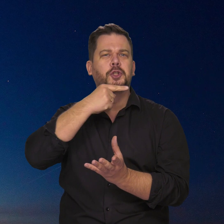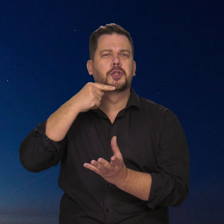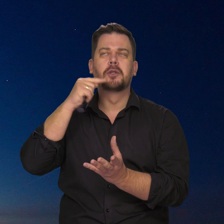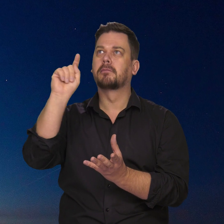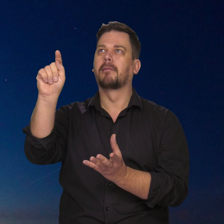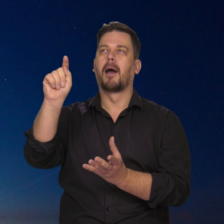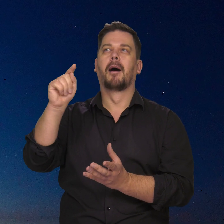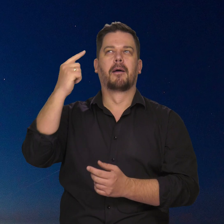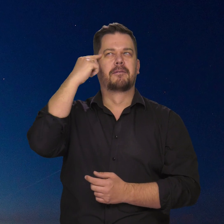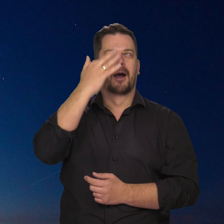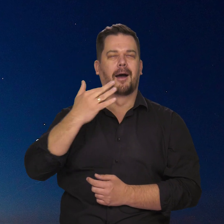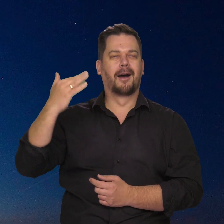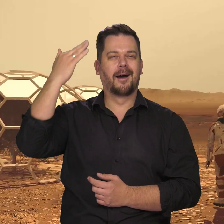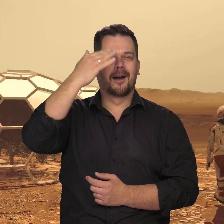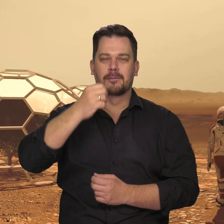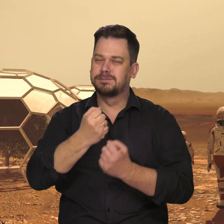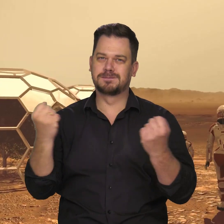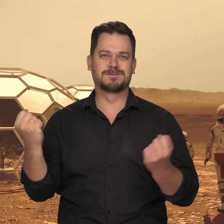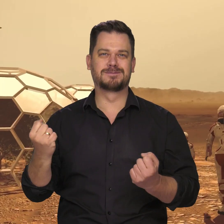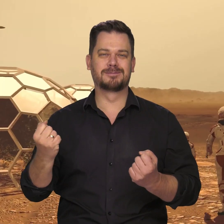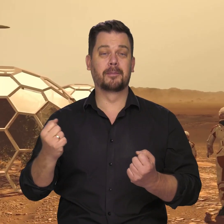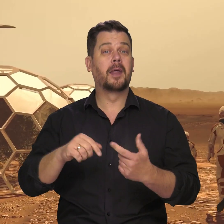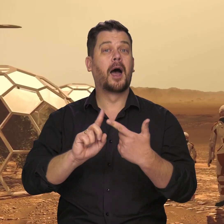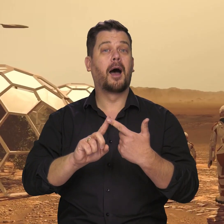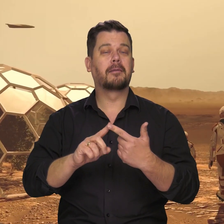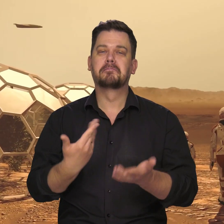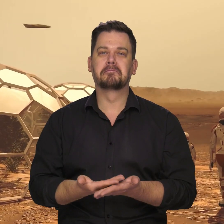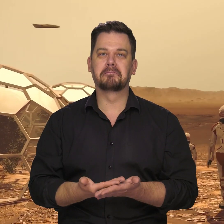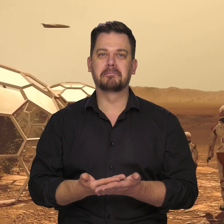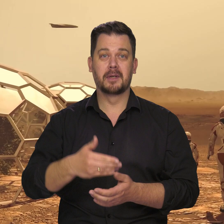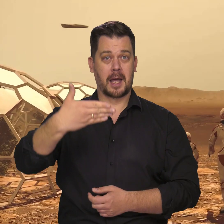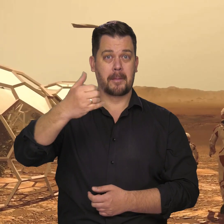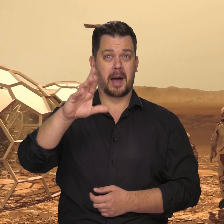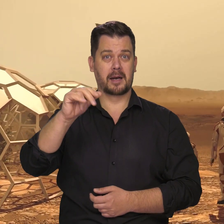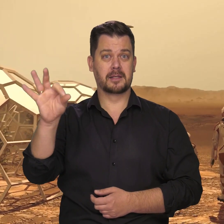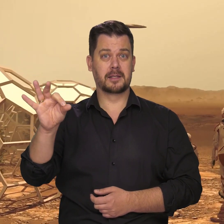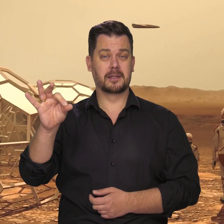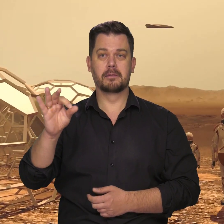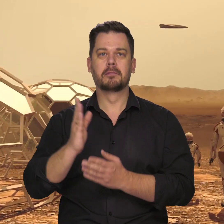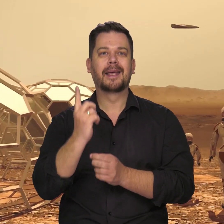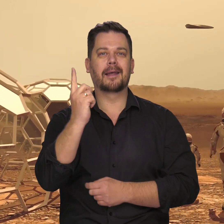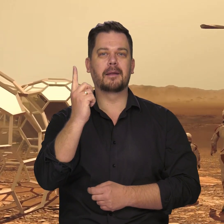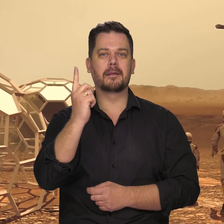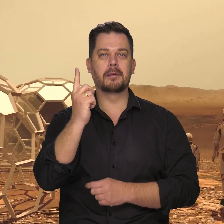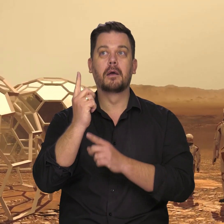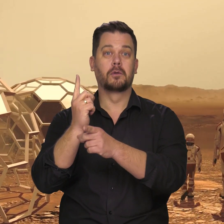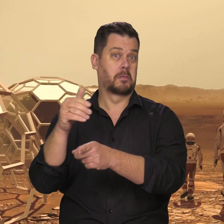the red dot in the sky has been intriguing for years. On the other hand, Mars is the only planet in the Solar System